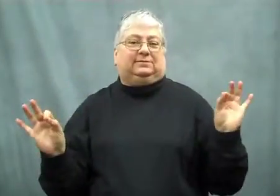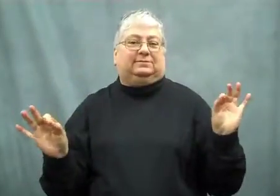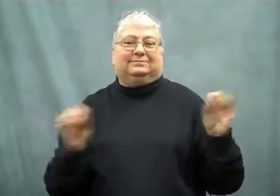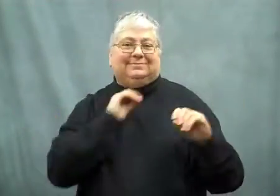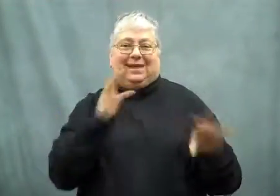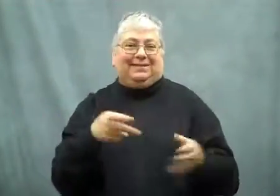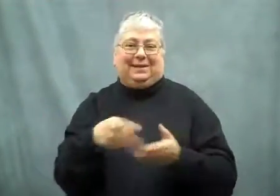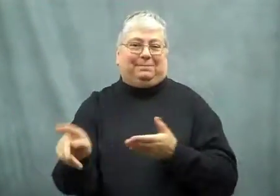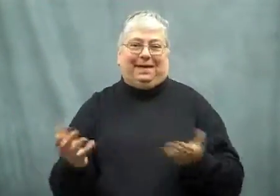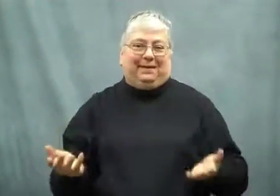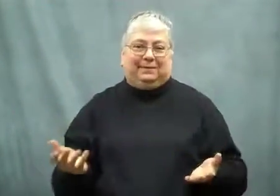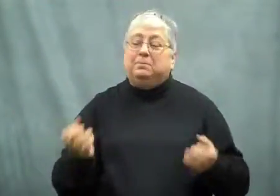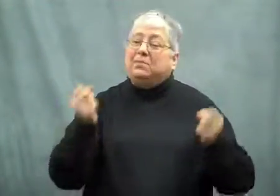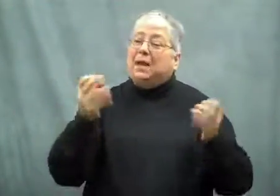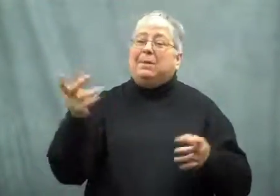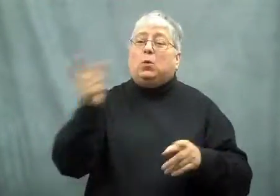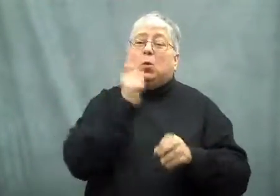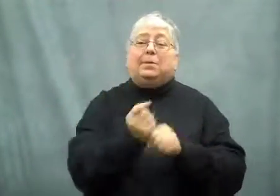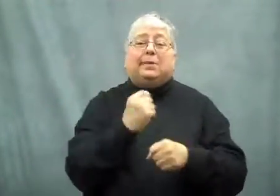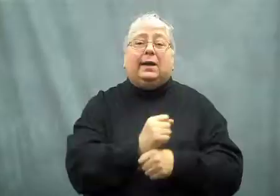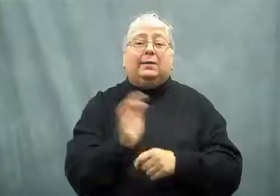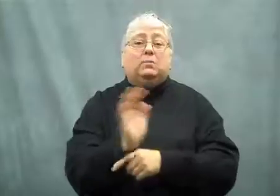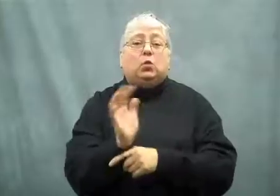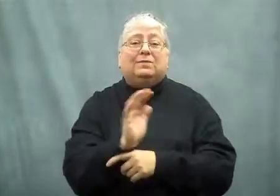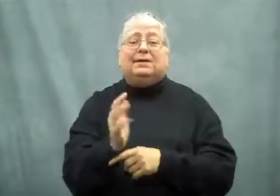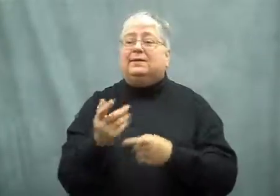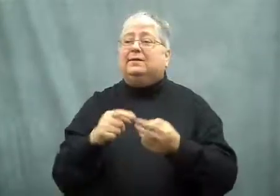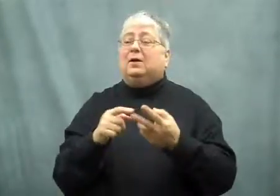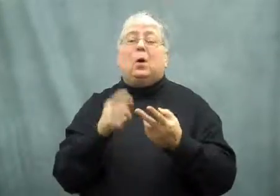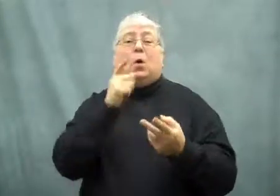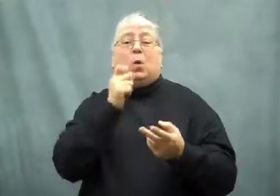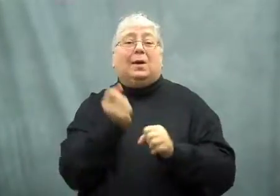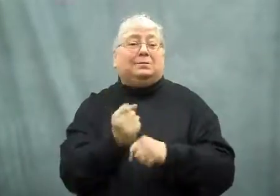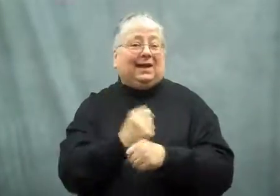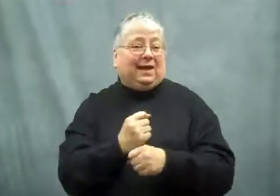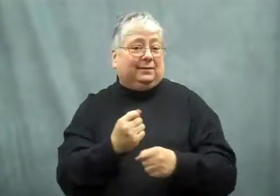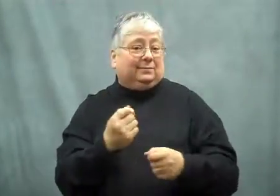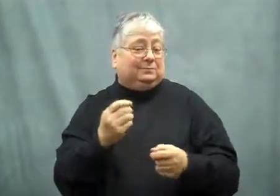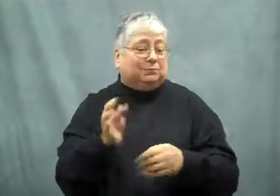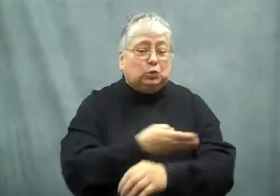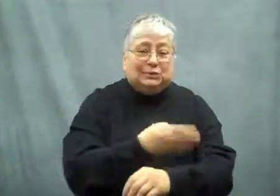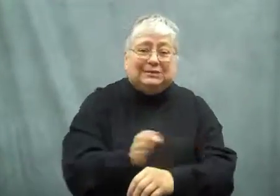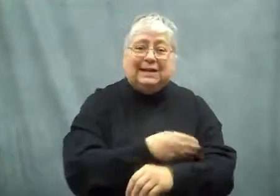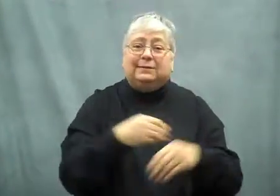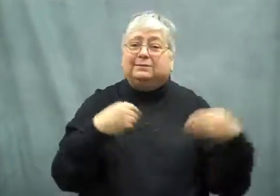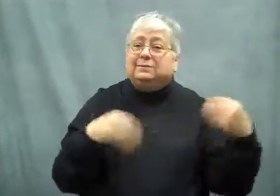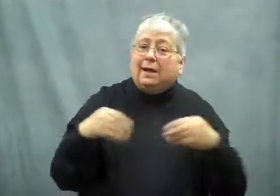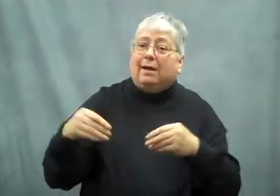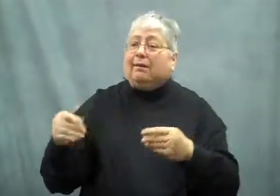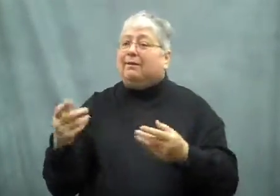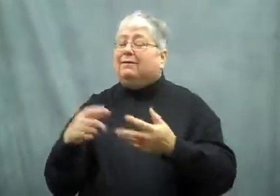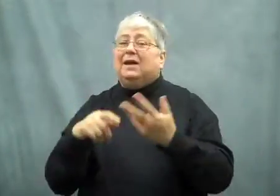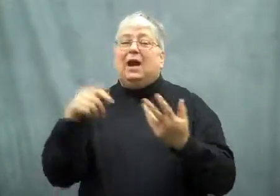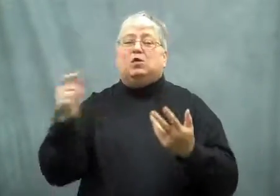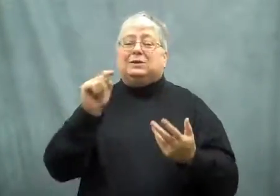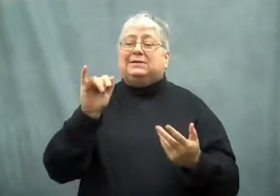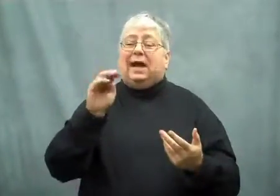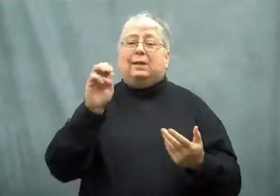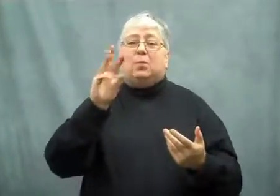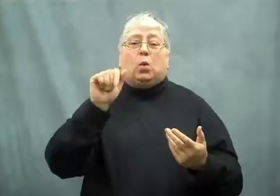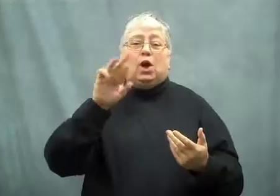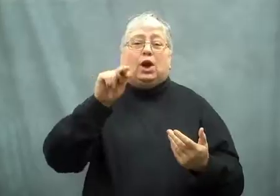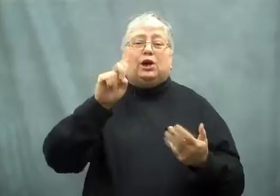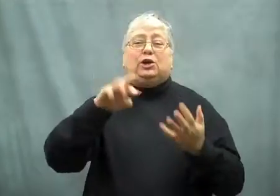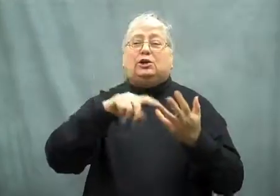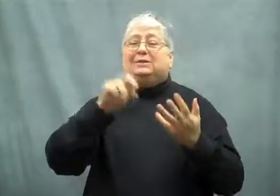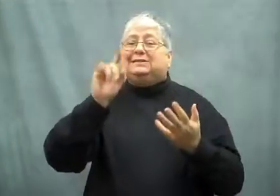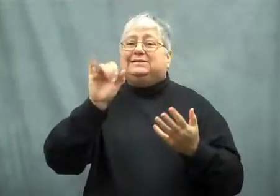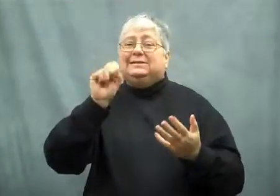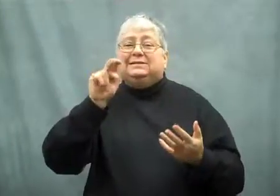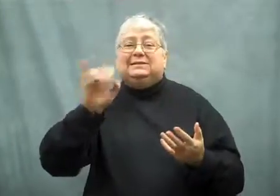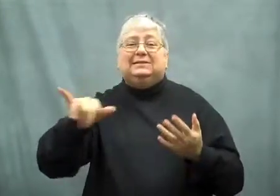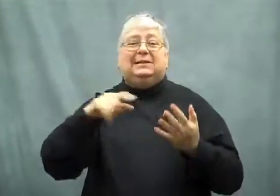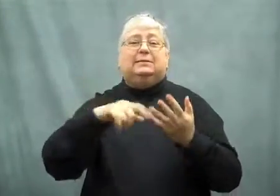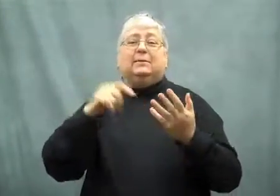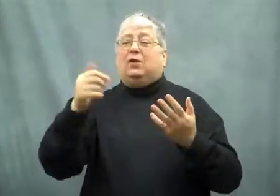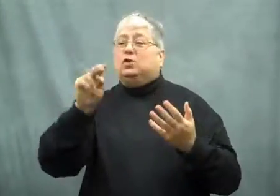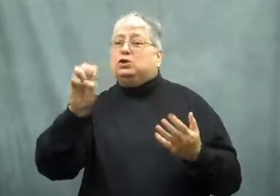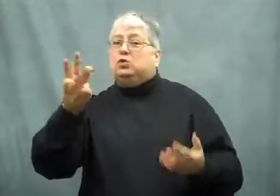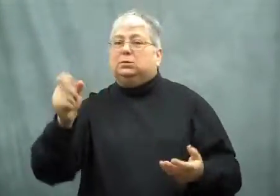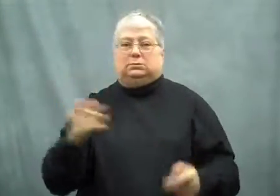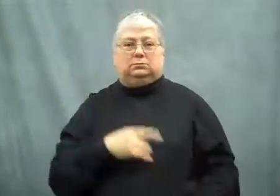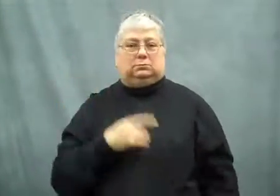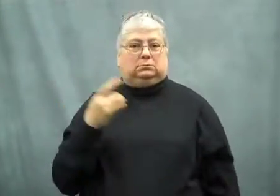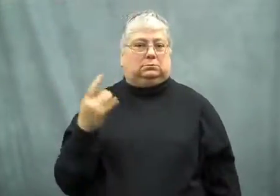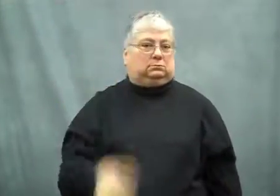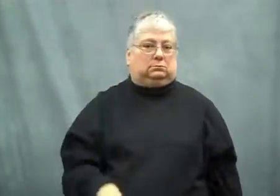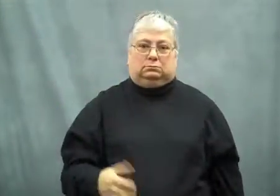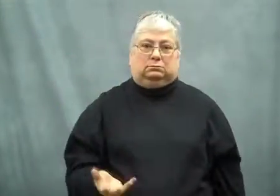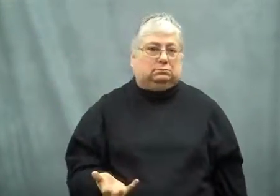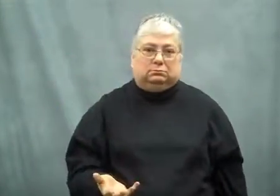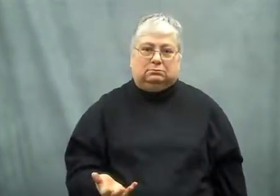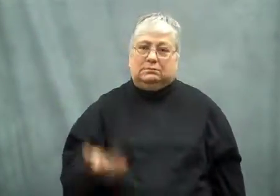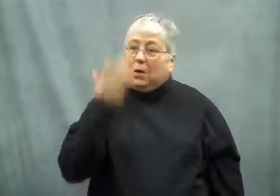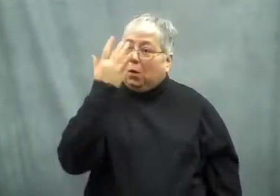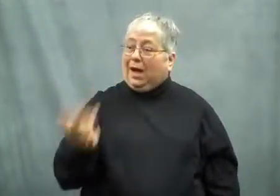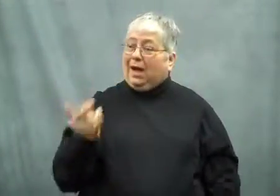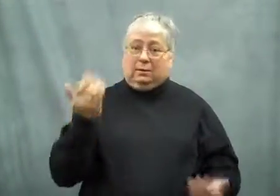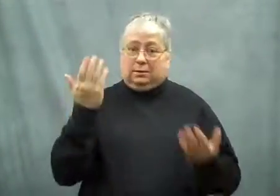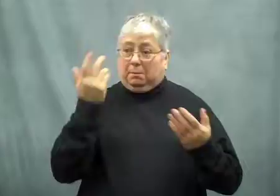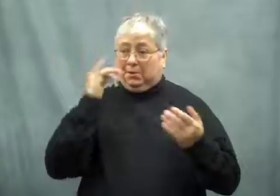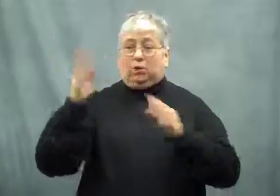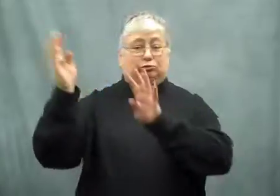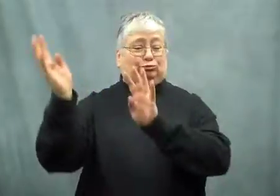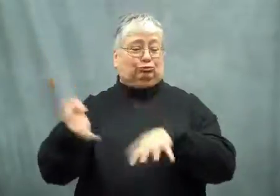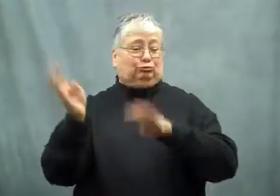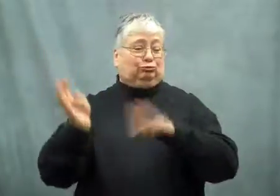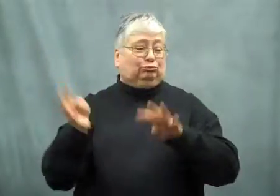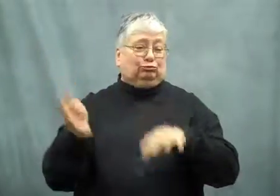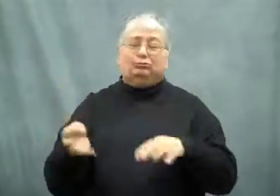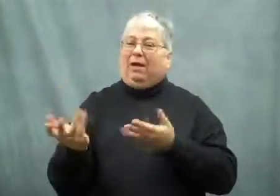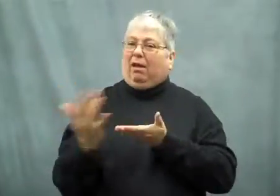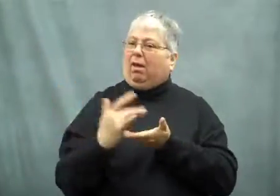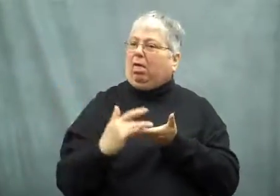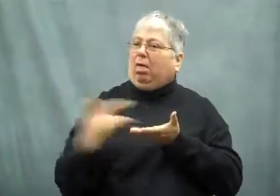They don't pay for it. Filmmakers, musicians, Time-Warner and Disney